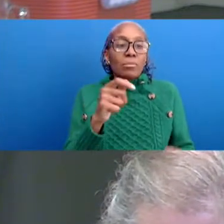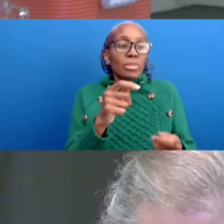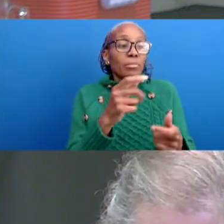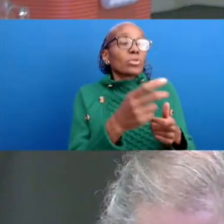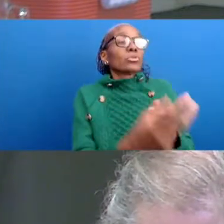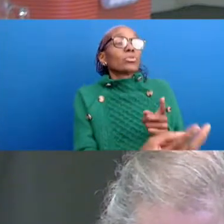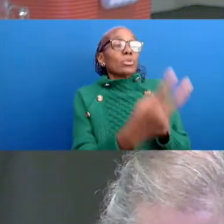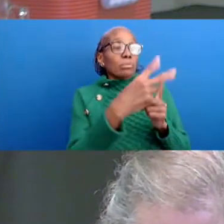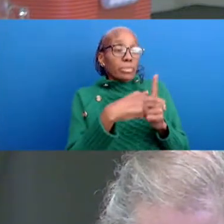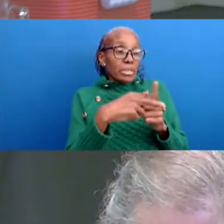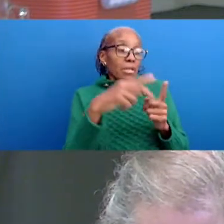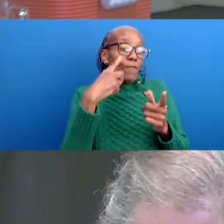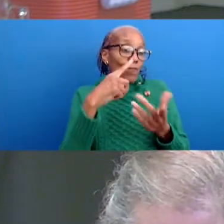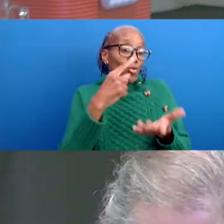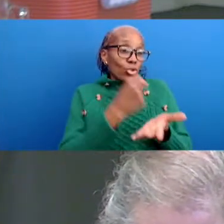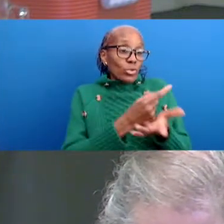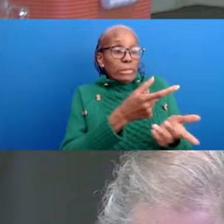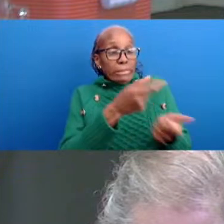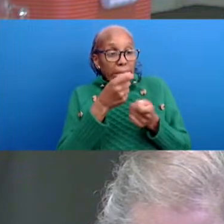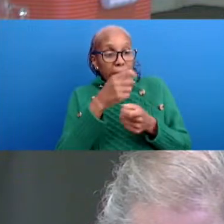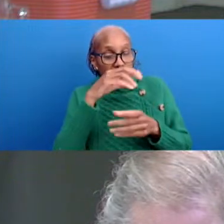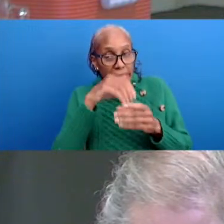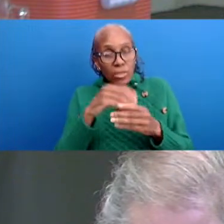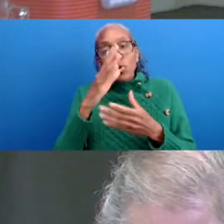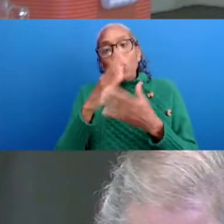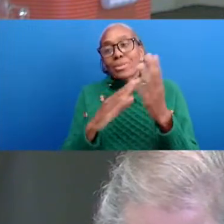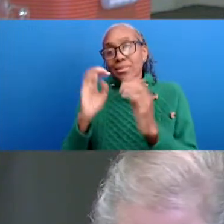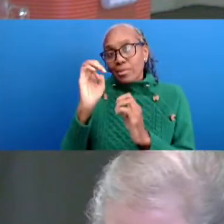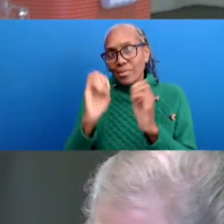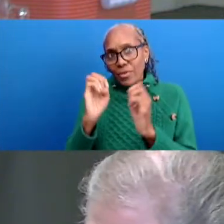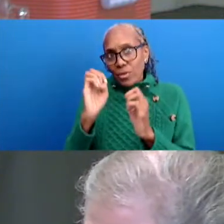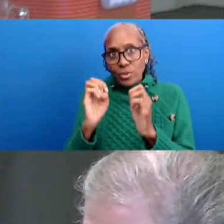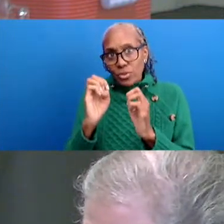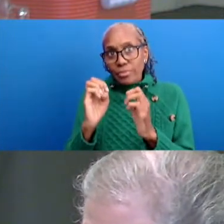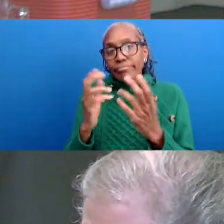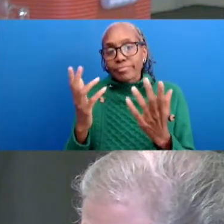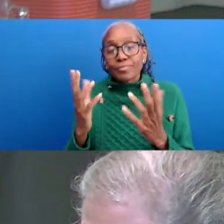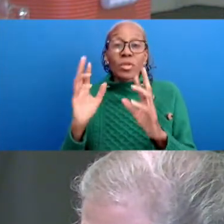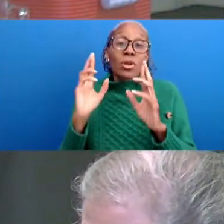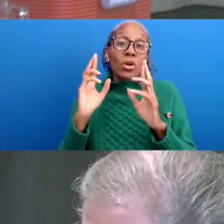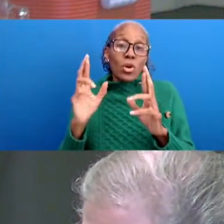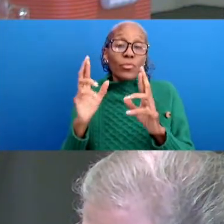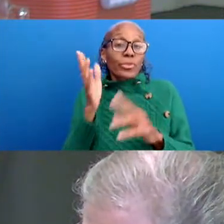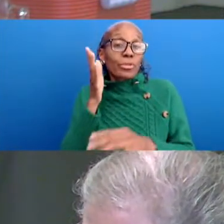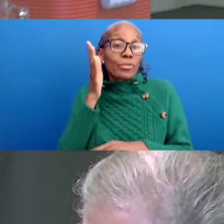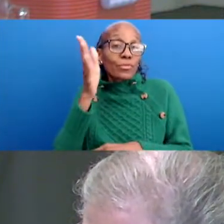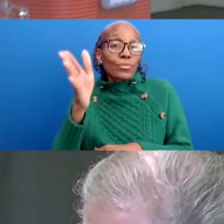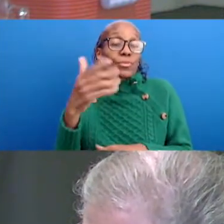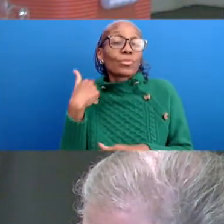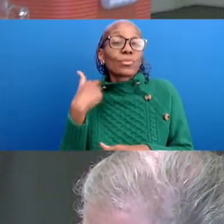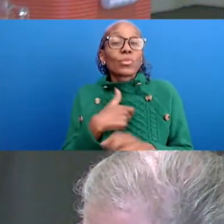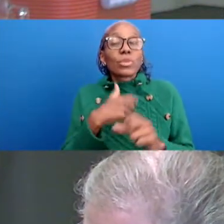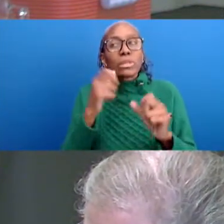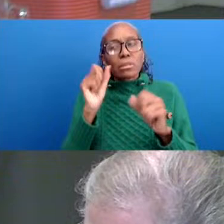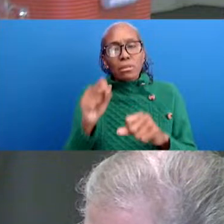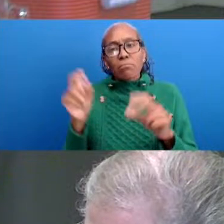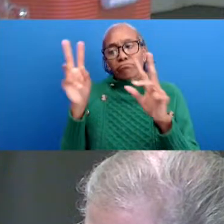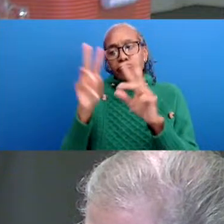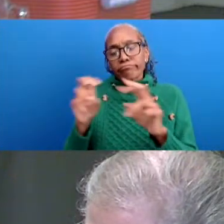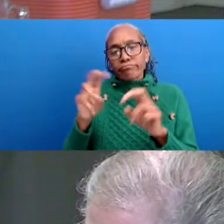HEARD DR. WASHINGTON SAY ON SEVERAL OCCASIONS TRYING TO GET